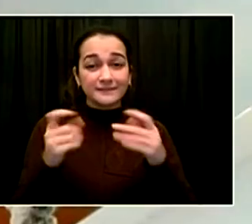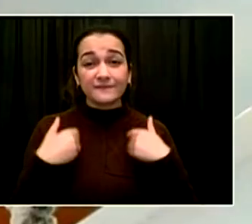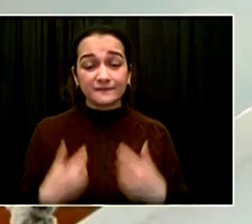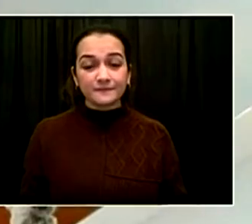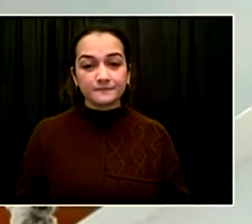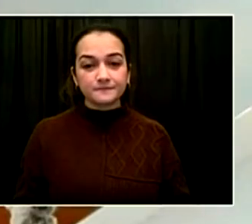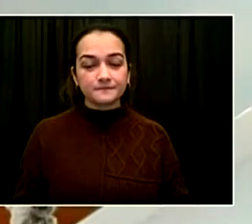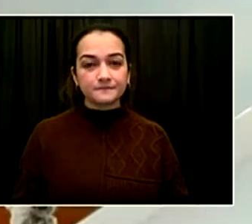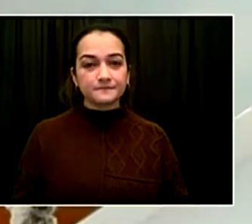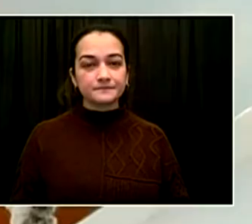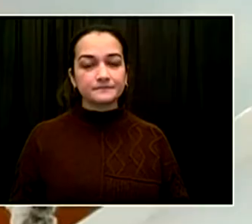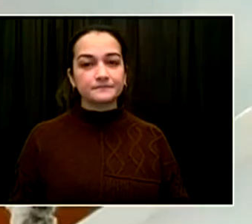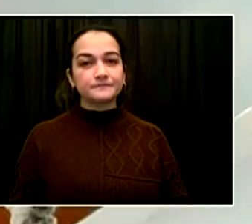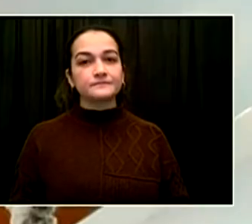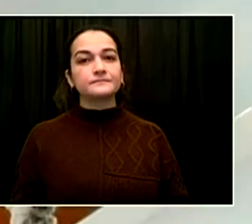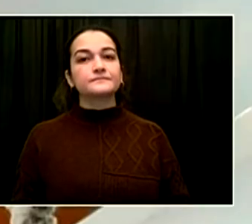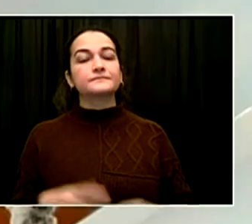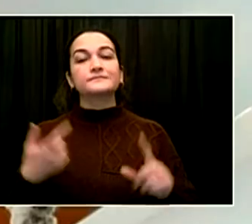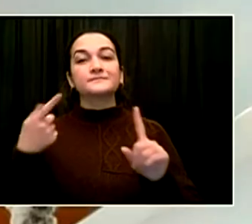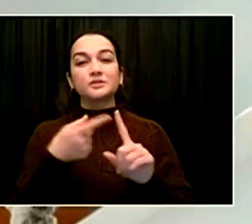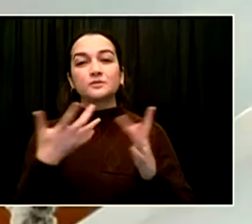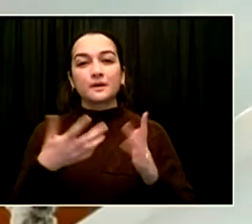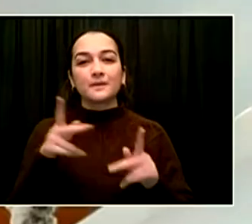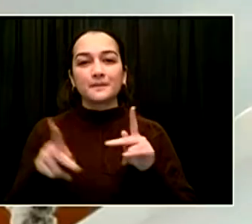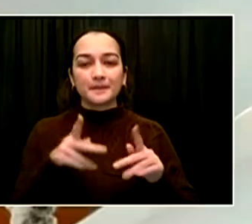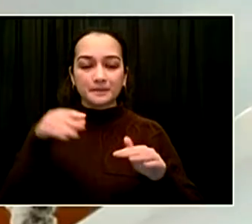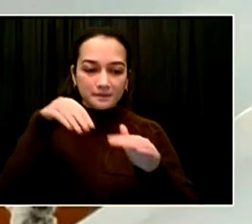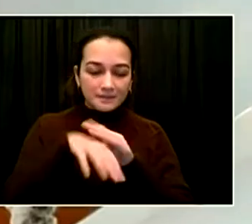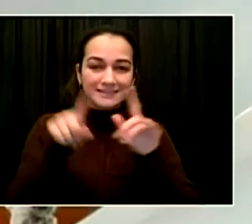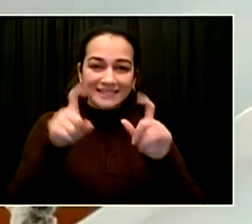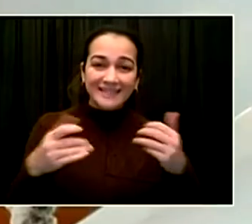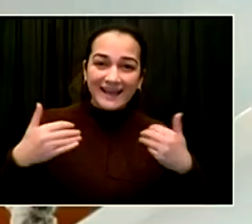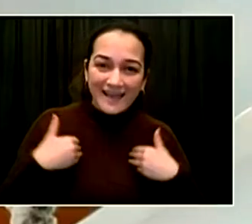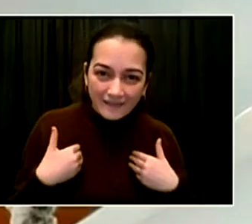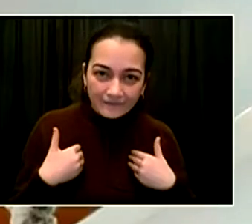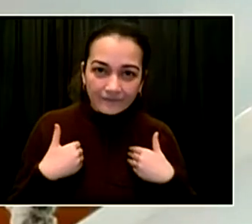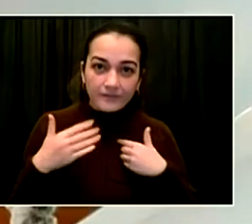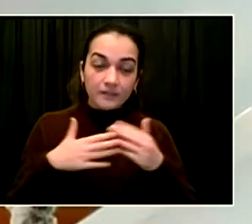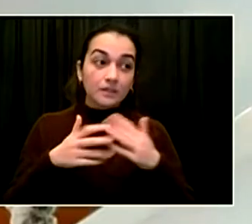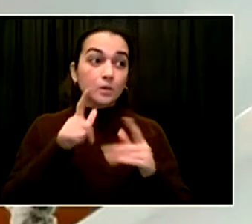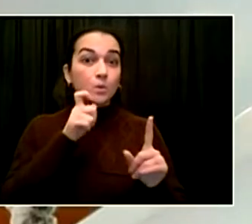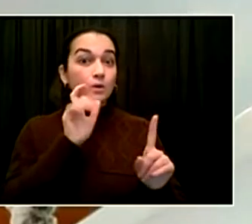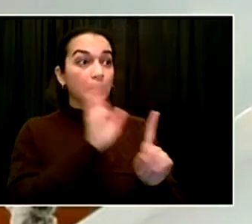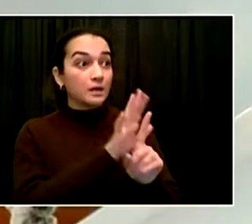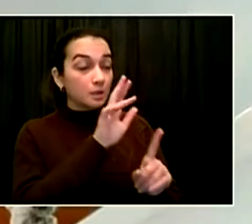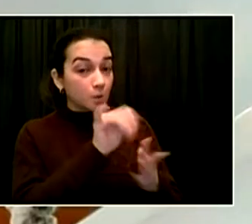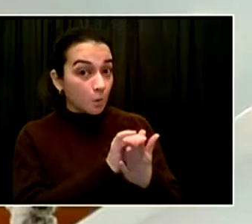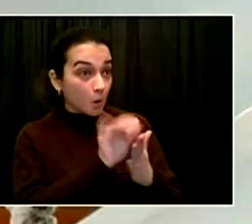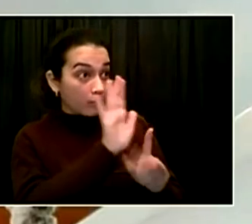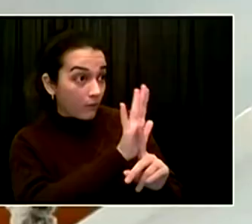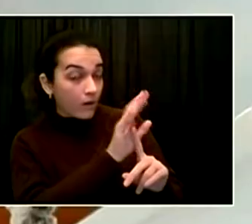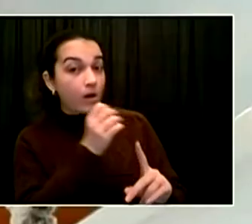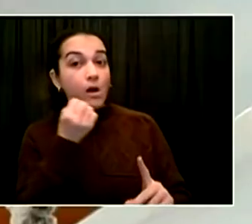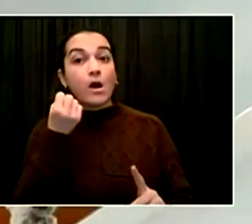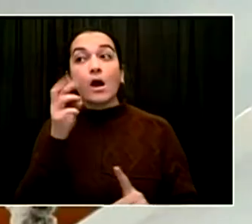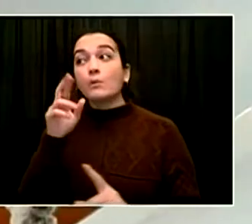IT'S OUR RESPONSIBILITY TO MAKE SURE THE VENDORS ARE DELIVERING AND PEOPLE IN NEW YORK CITY GETTING GOOD, QUALITY CARE IN A